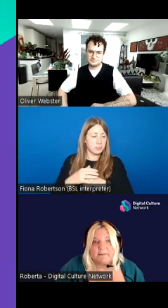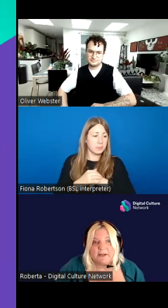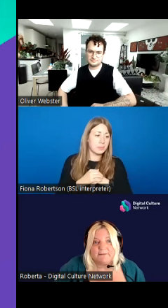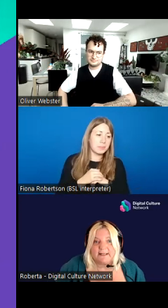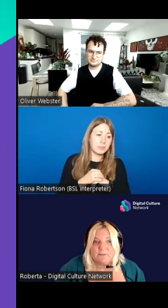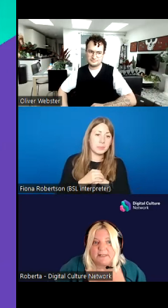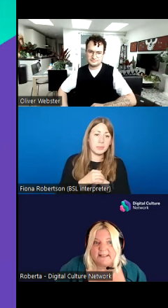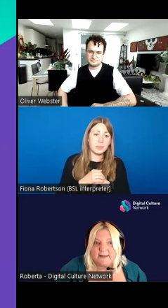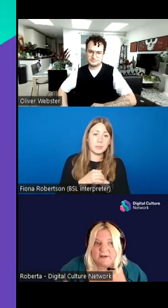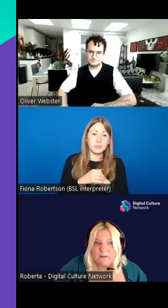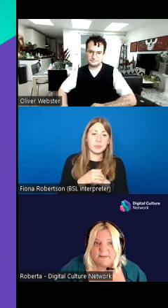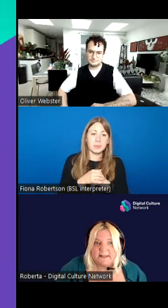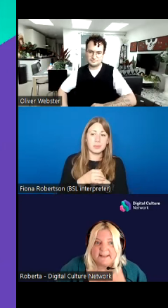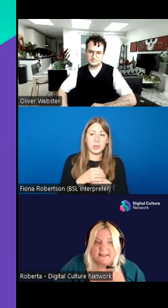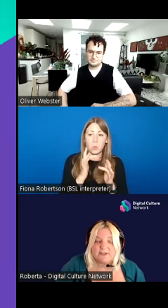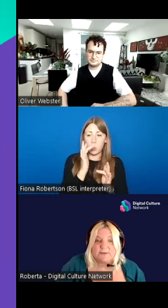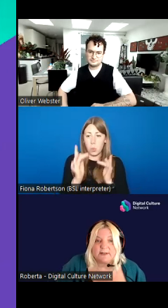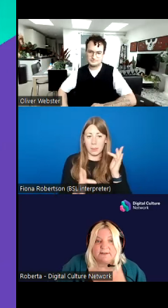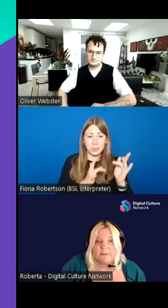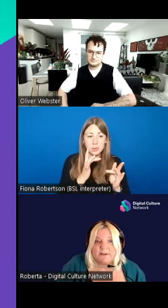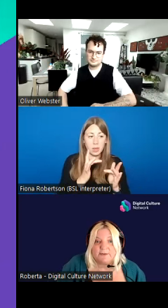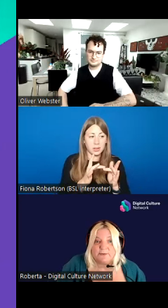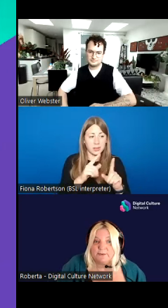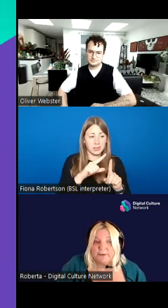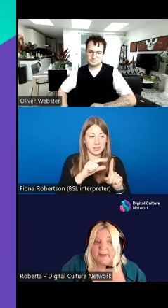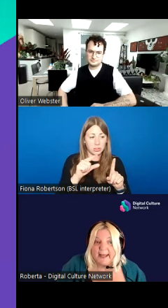You can find out more details on our website, digitalculturenetwork.org.uk.